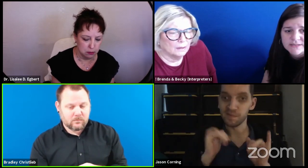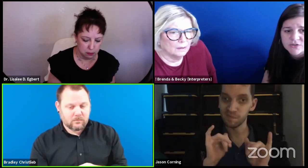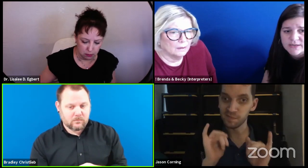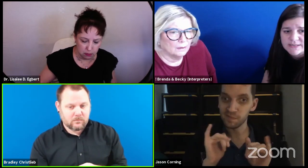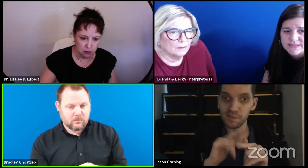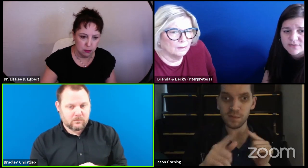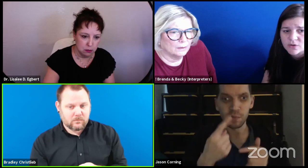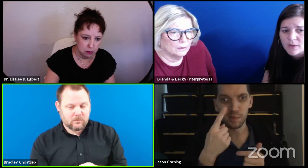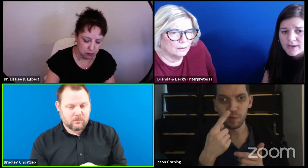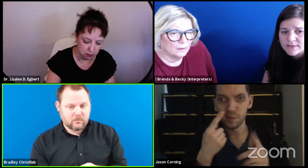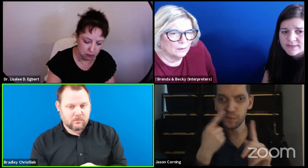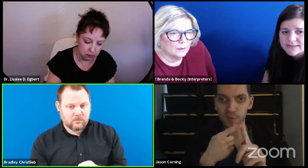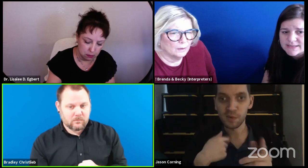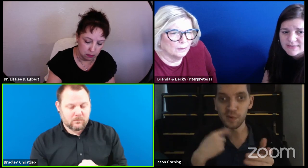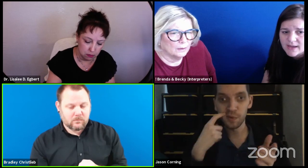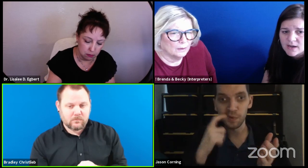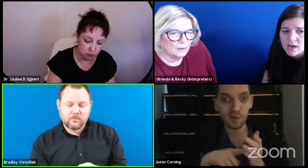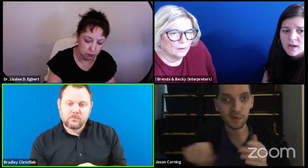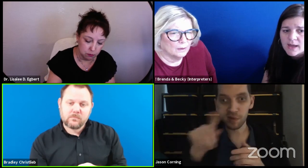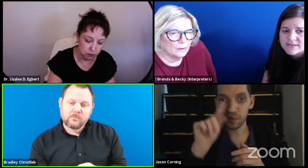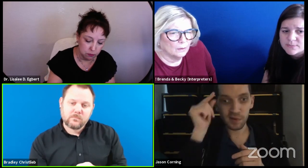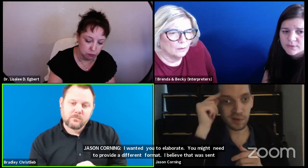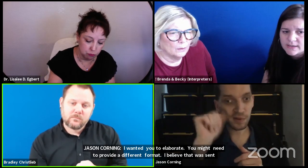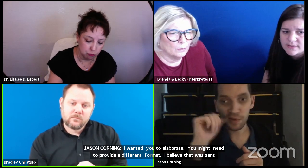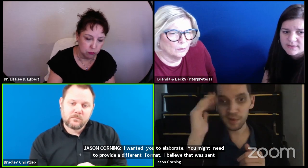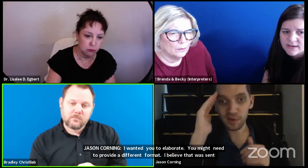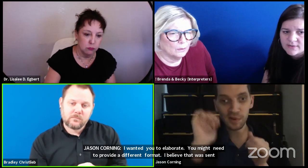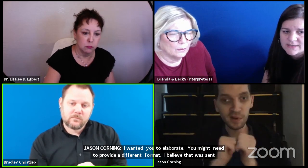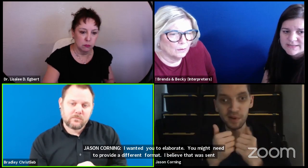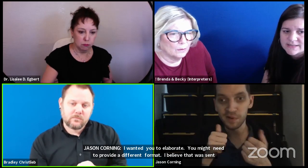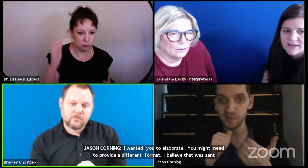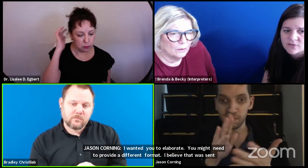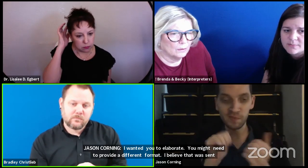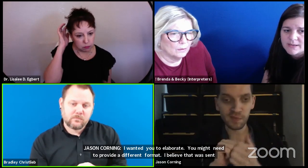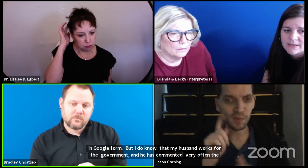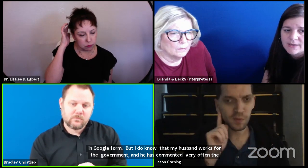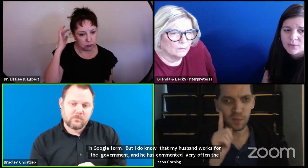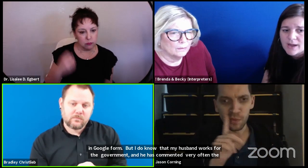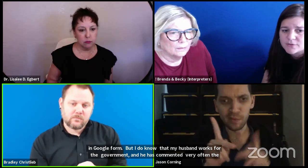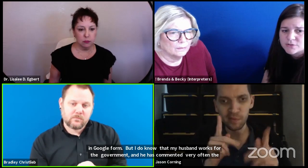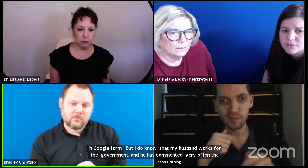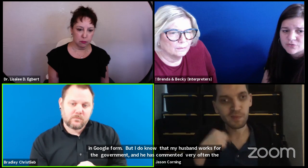the trainings that are required and things like that. At this point I think that I recognize that the government may not know how to address